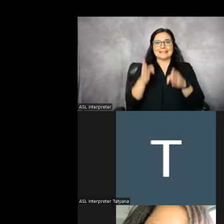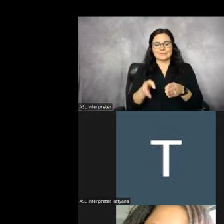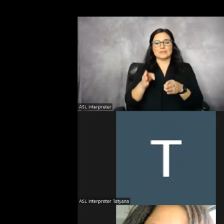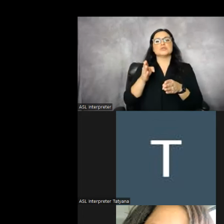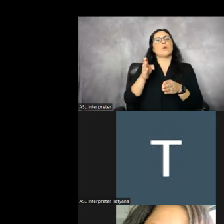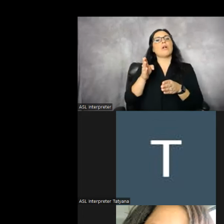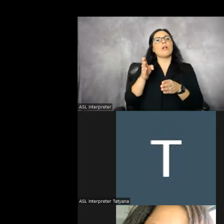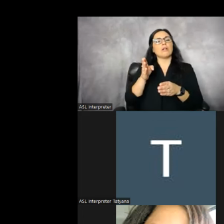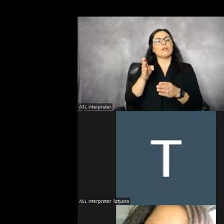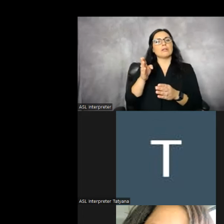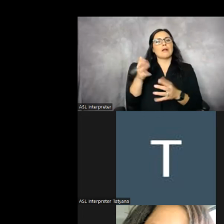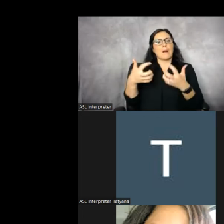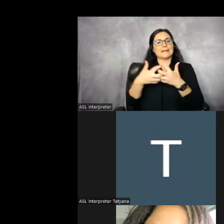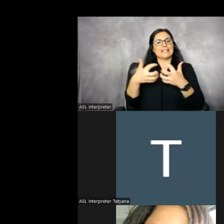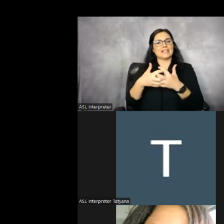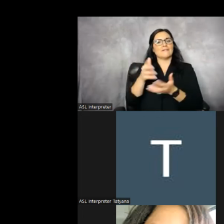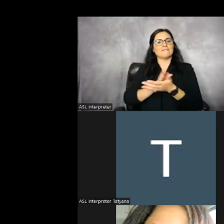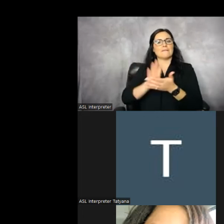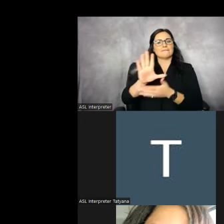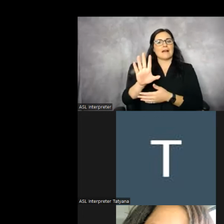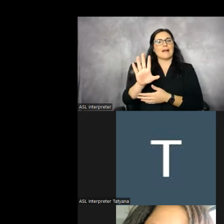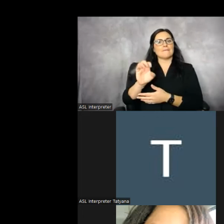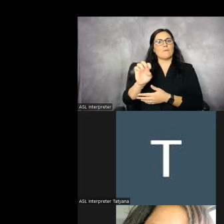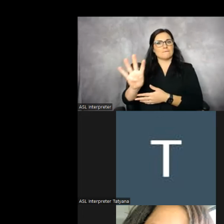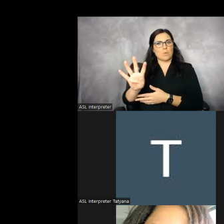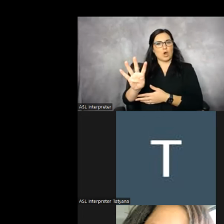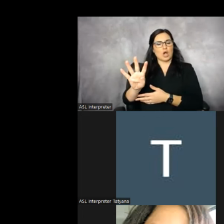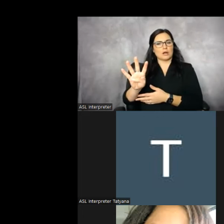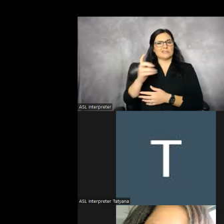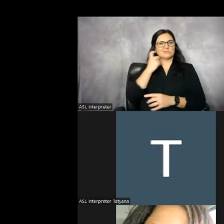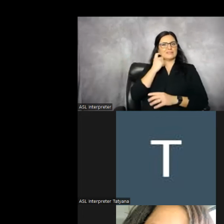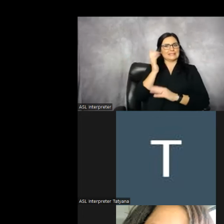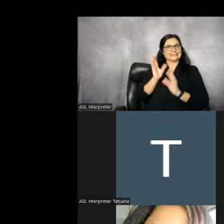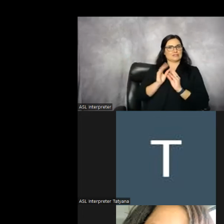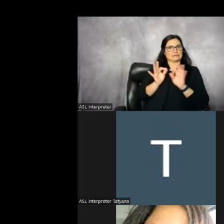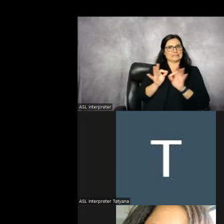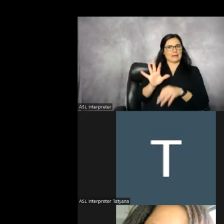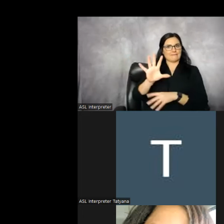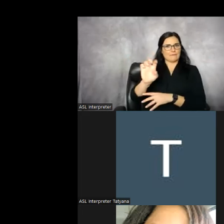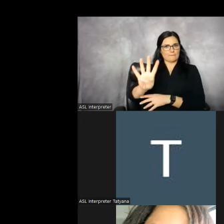which is Section 504 that we were just talking about in the previous session. So, when you look at EEAAPs,